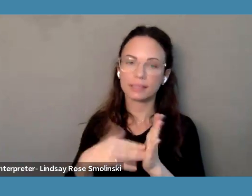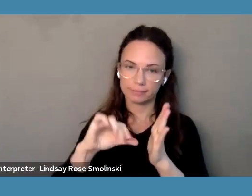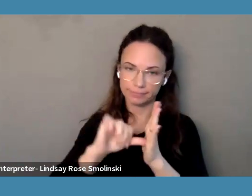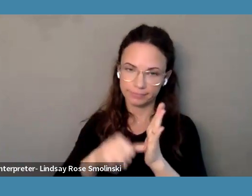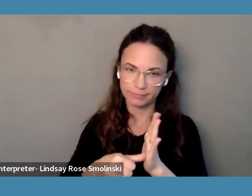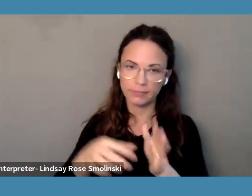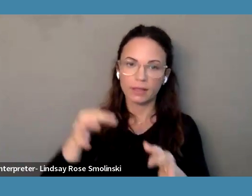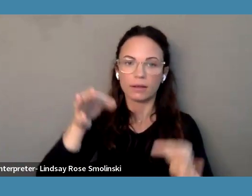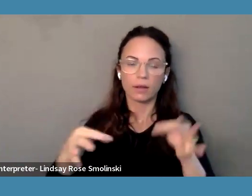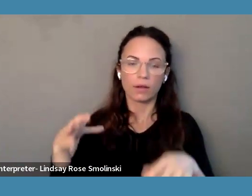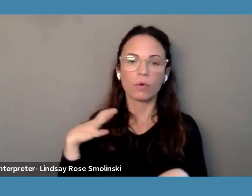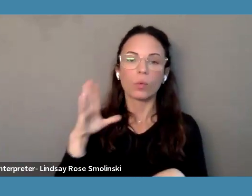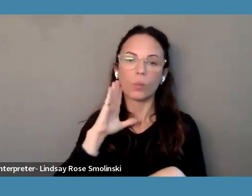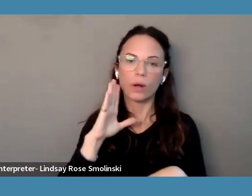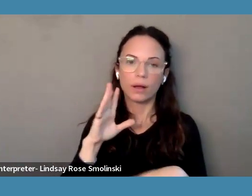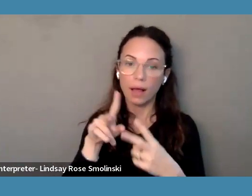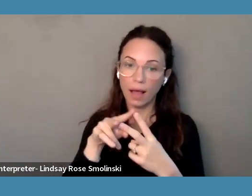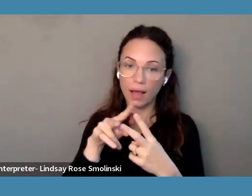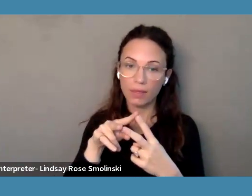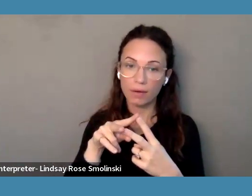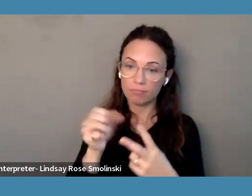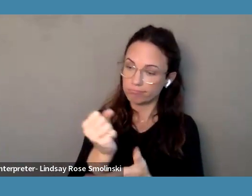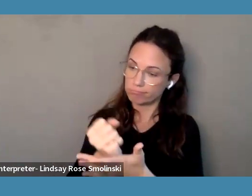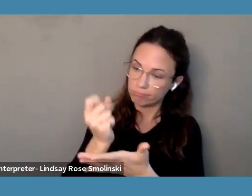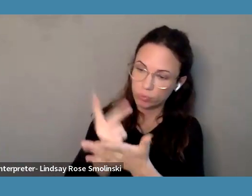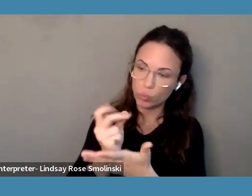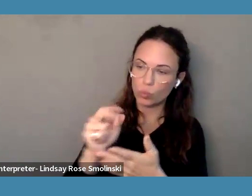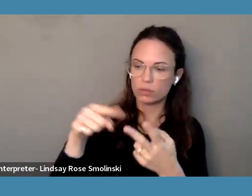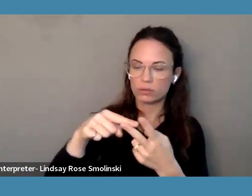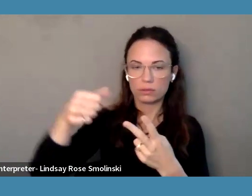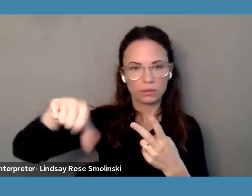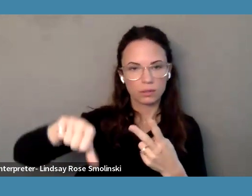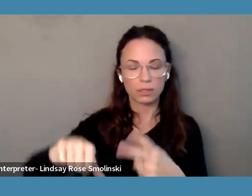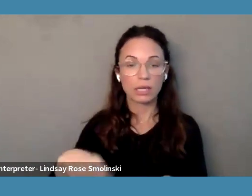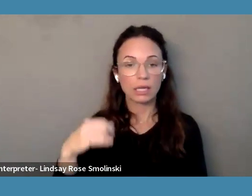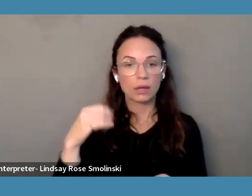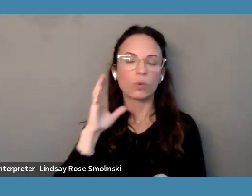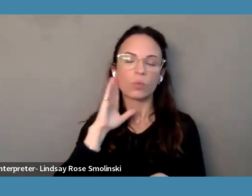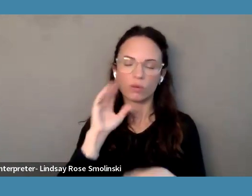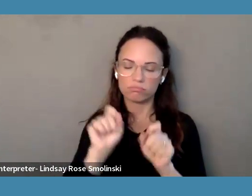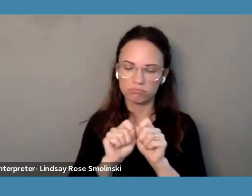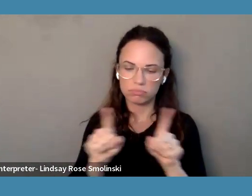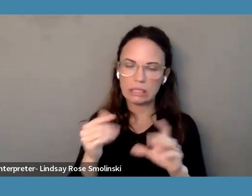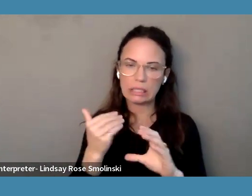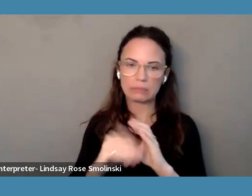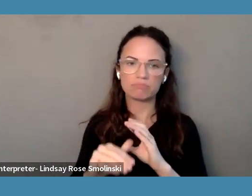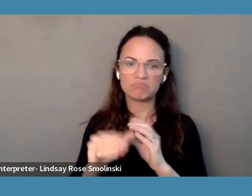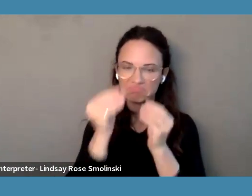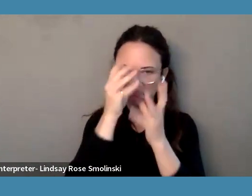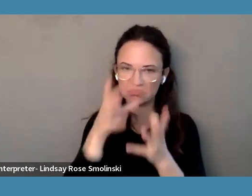If they grant it, usually they will just send a quick email to both parties and say, I'm granting the continuance